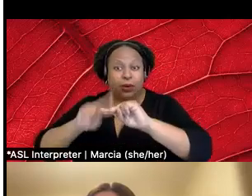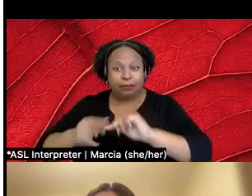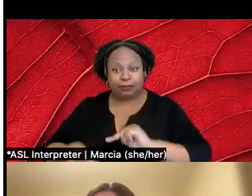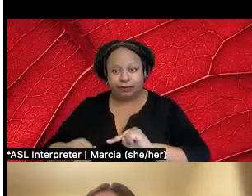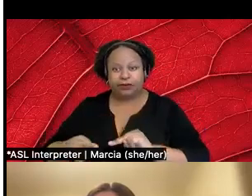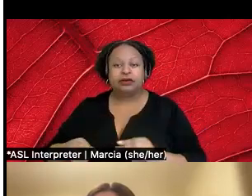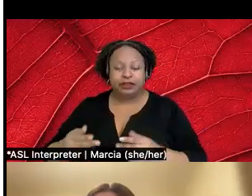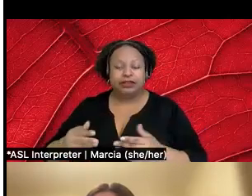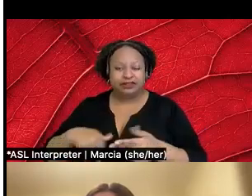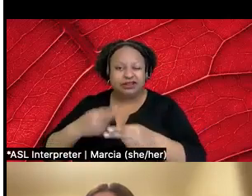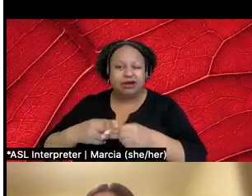Next slide, please.